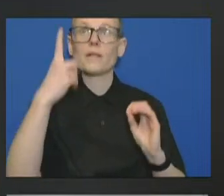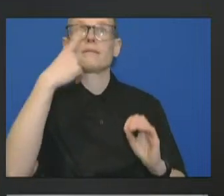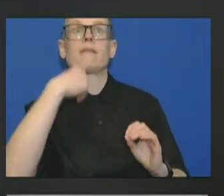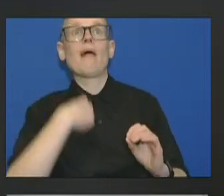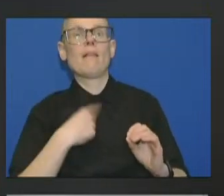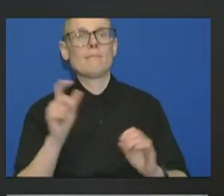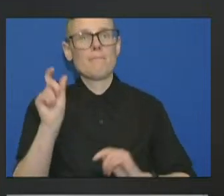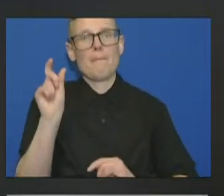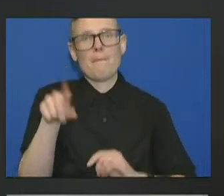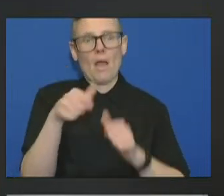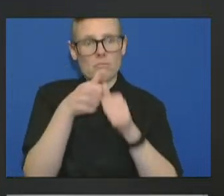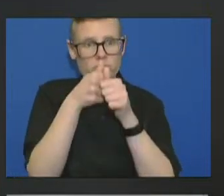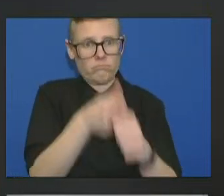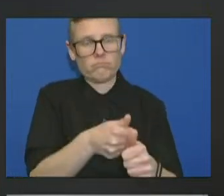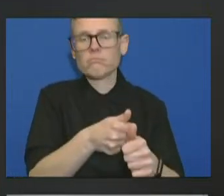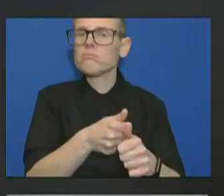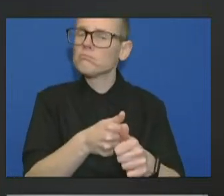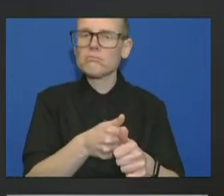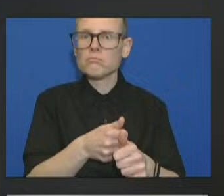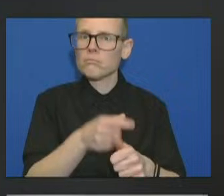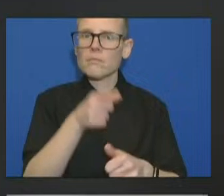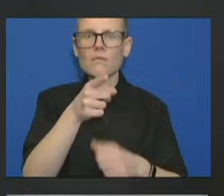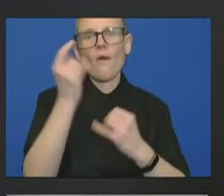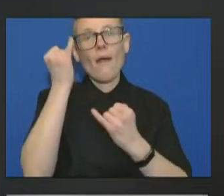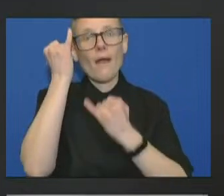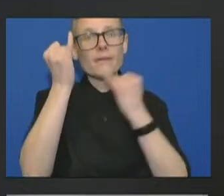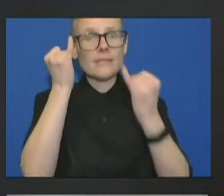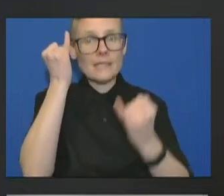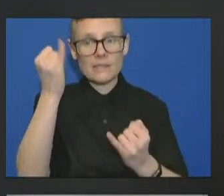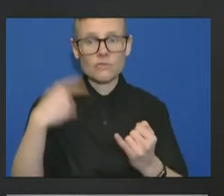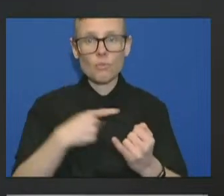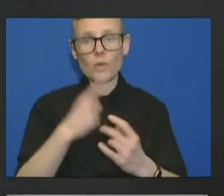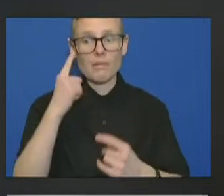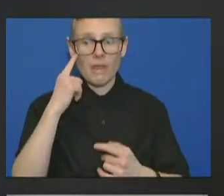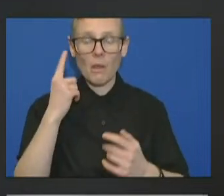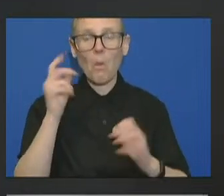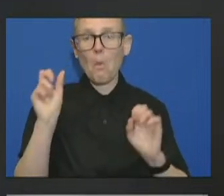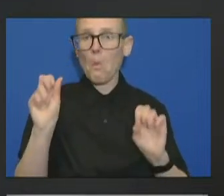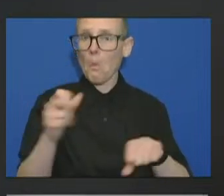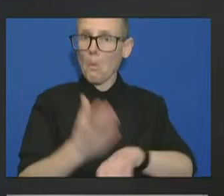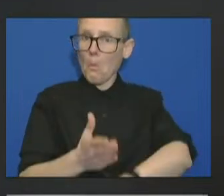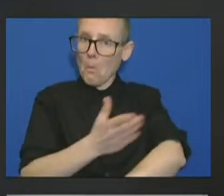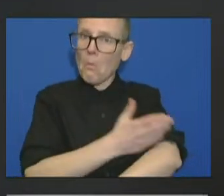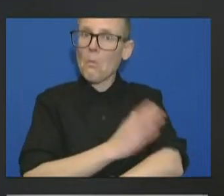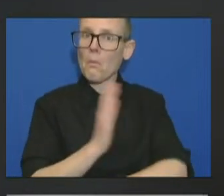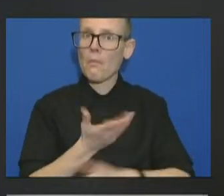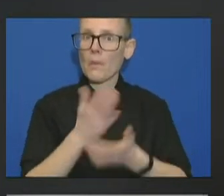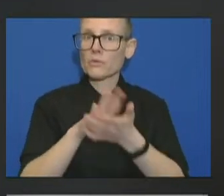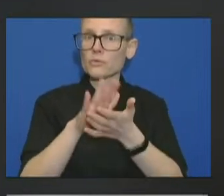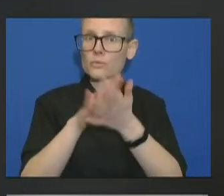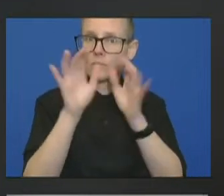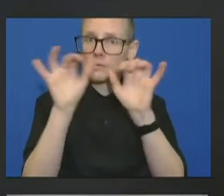the things that we have choice that there's no one really telling us what to do in this